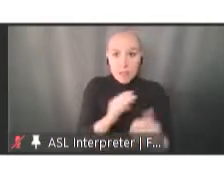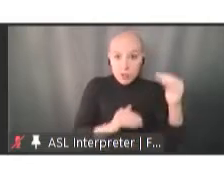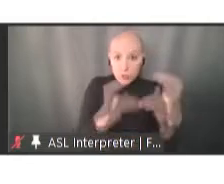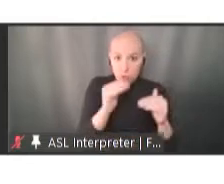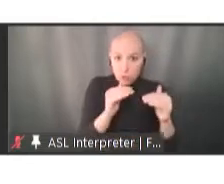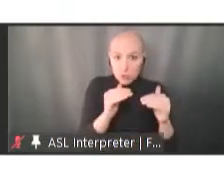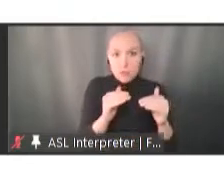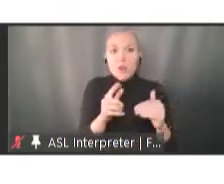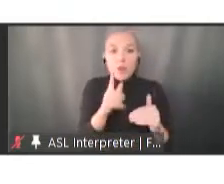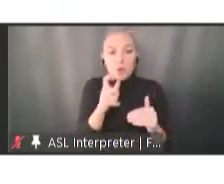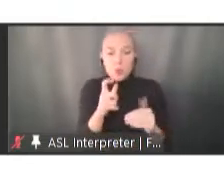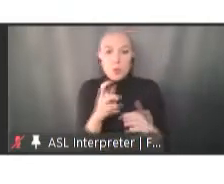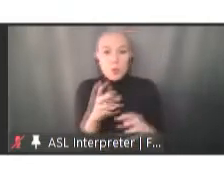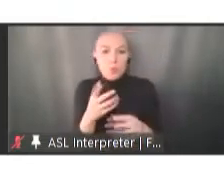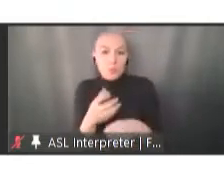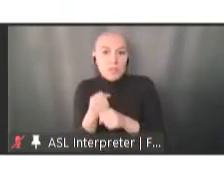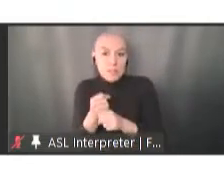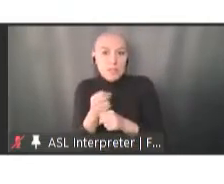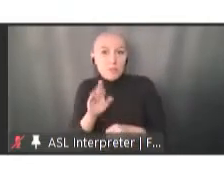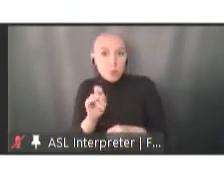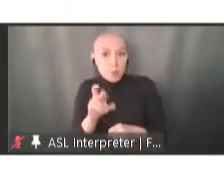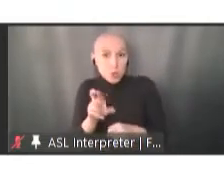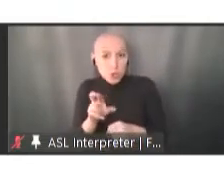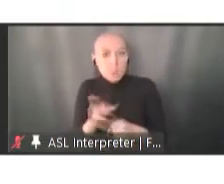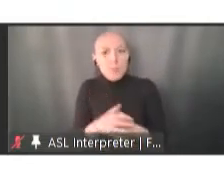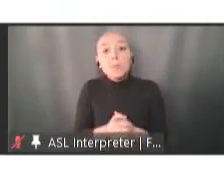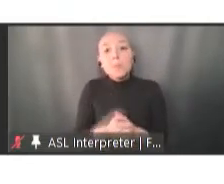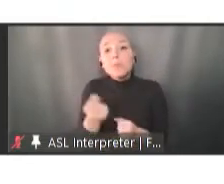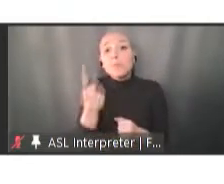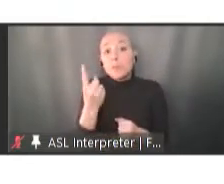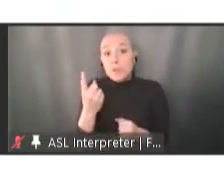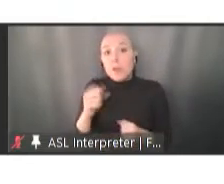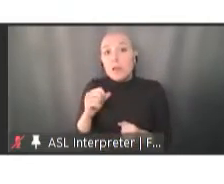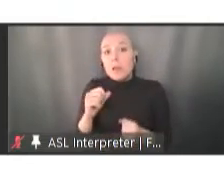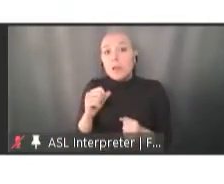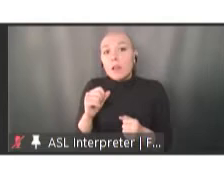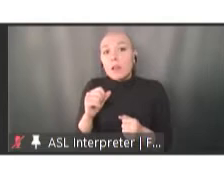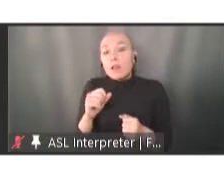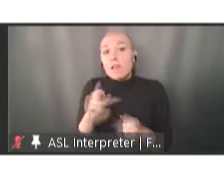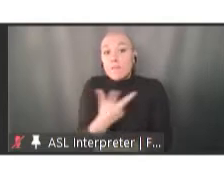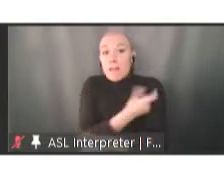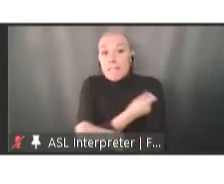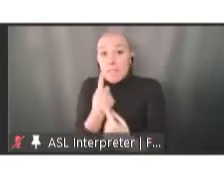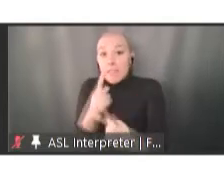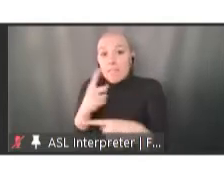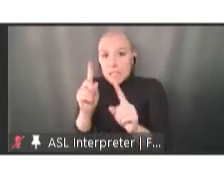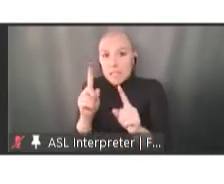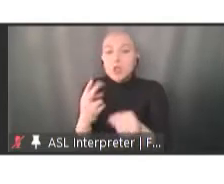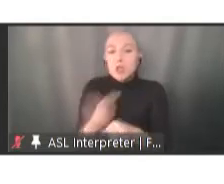IRRs were used to estimate vaccine effectiveness using the formula shown to aid the interpretation